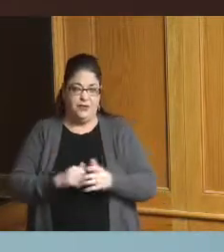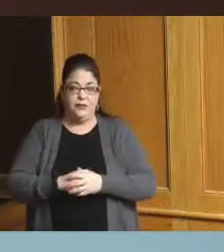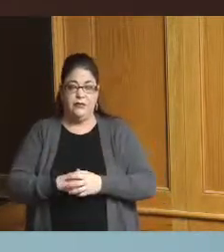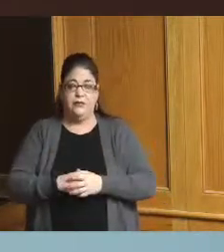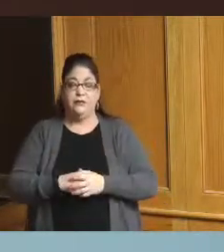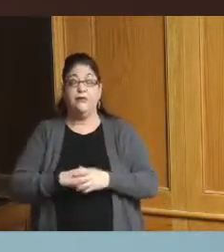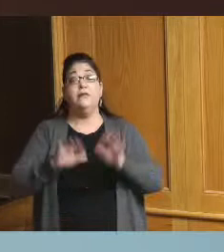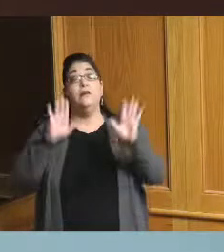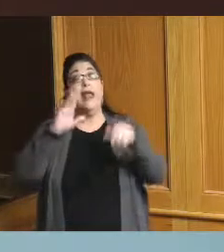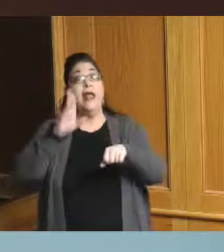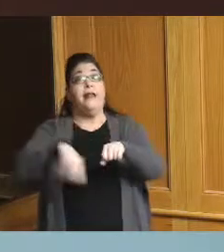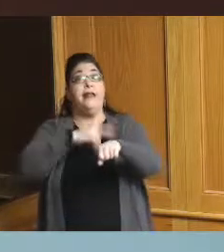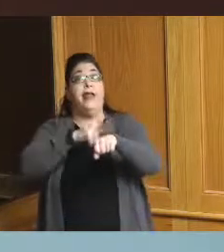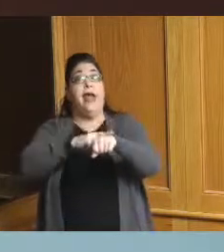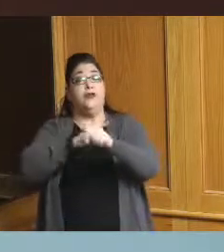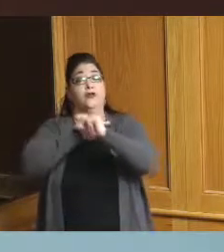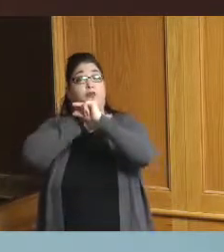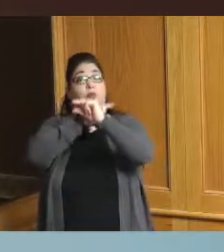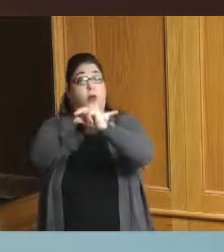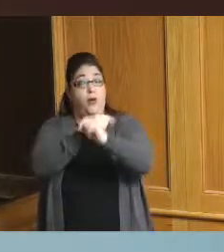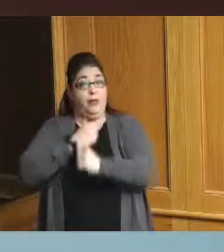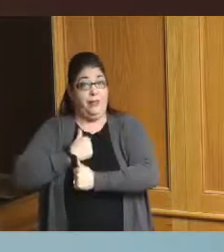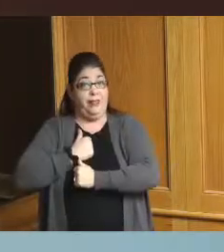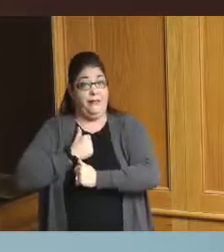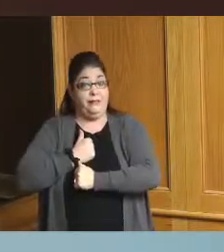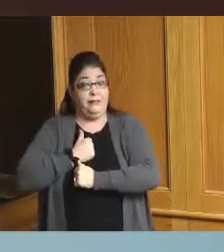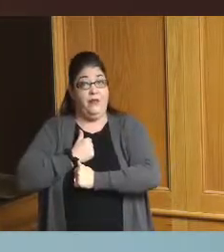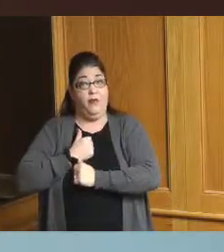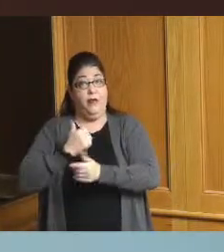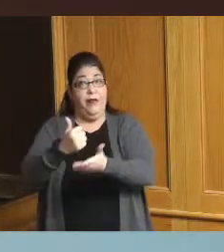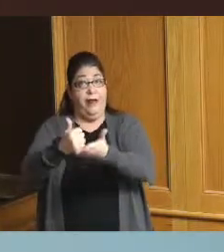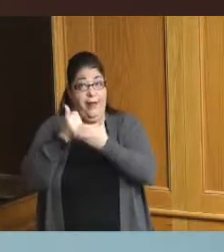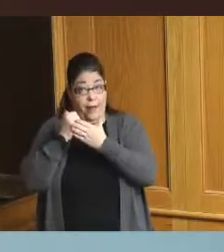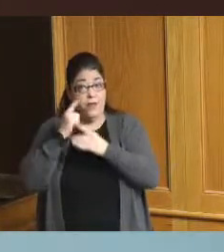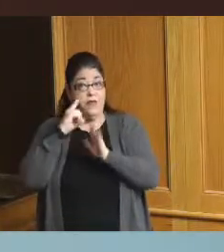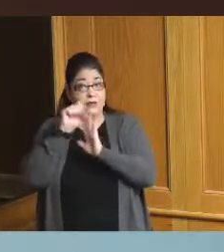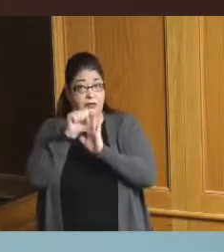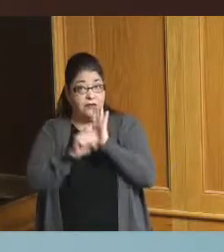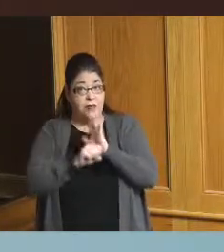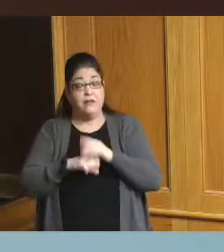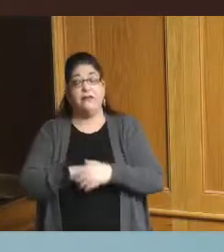sites opening up in Hamilton County I am aware of three at this moment there's one this one's